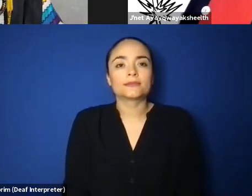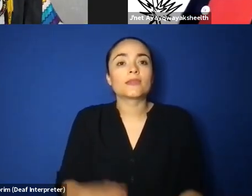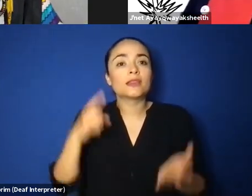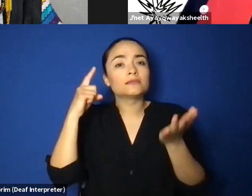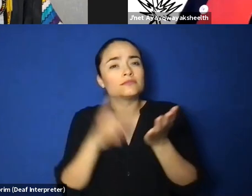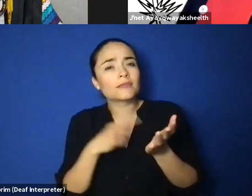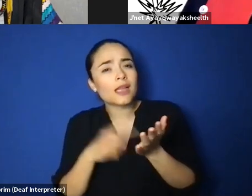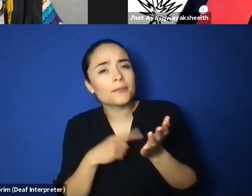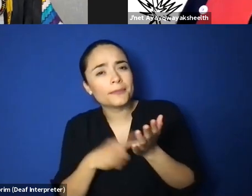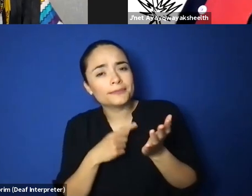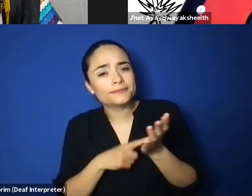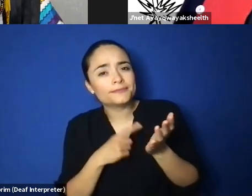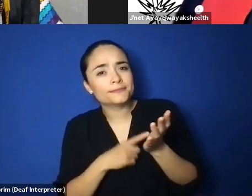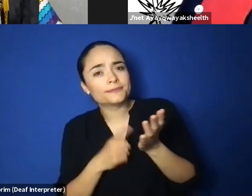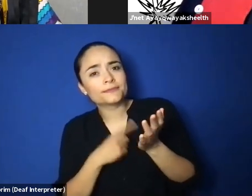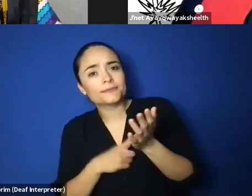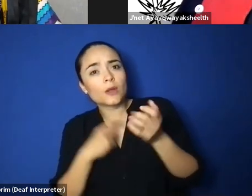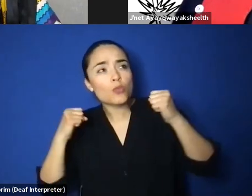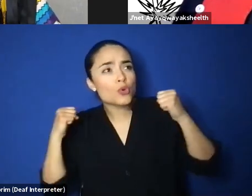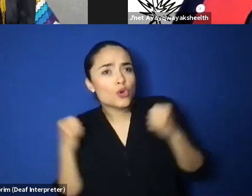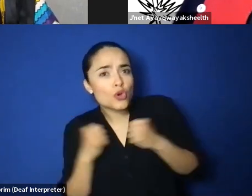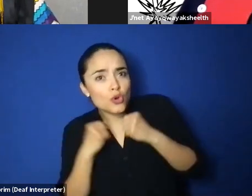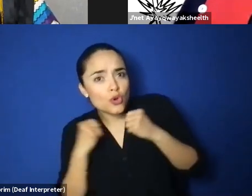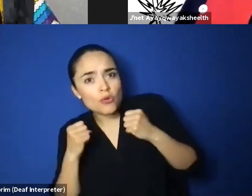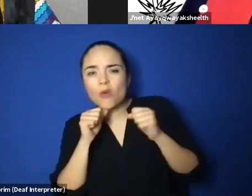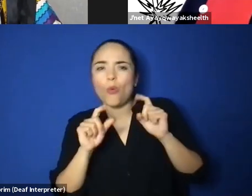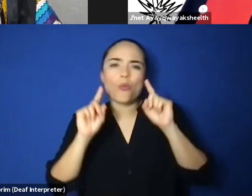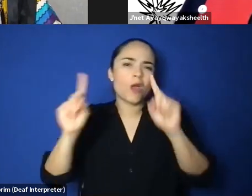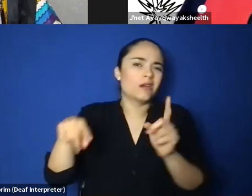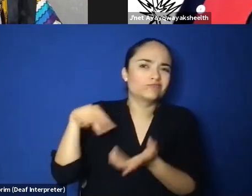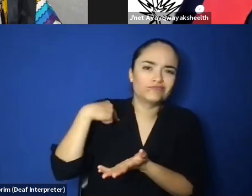outside dancing throughout the summer months, I spend most of my time, like my free time